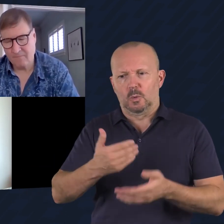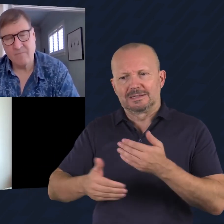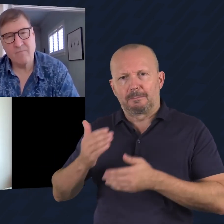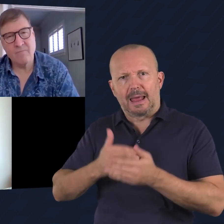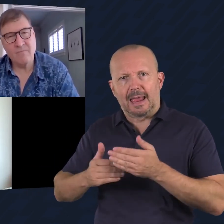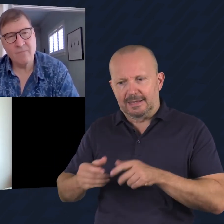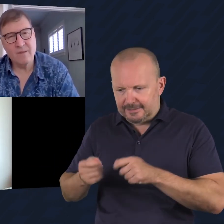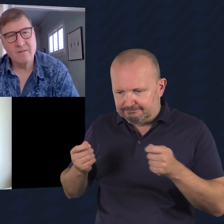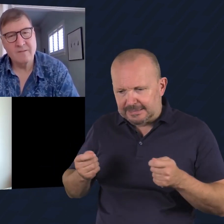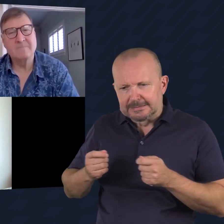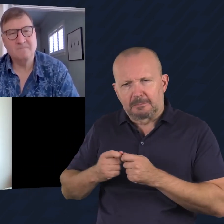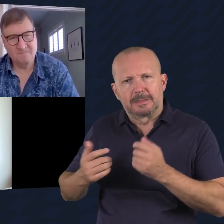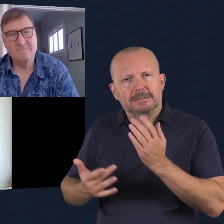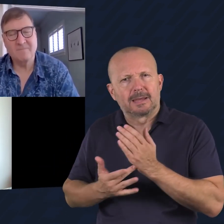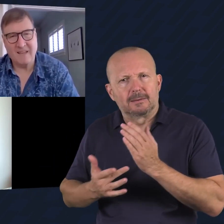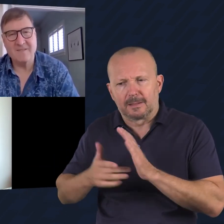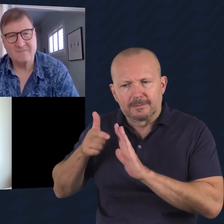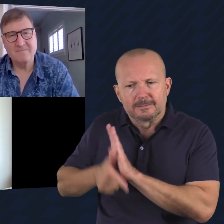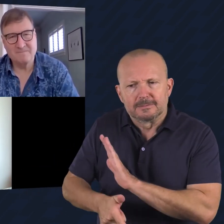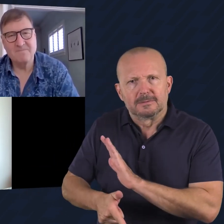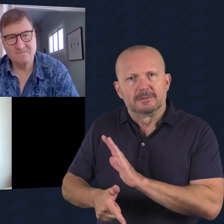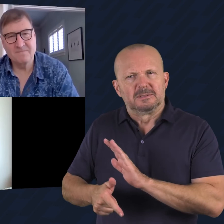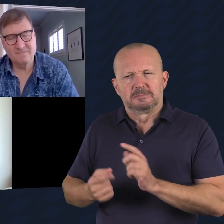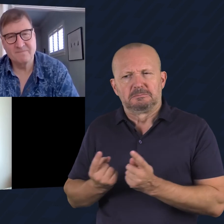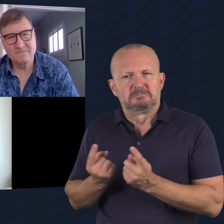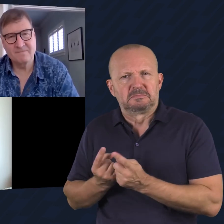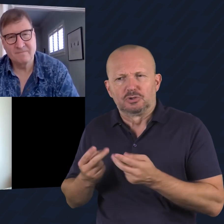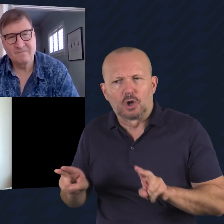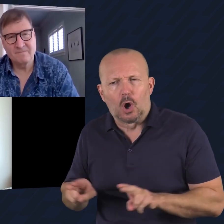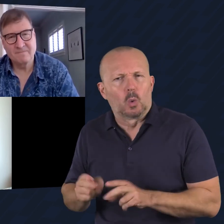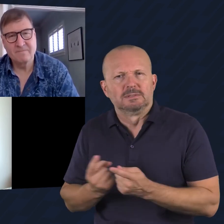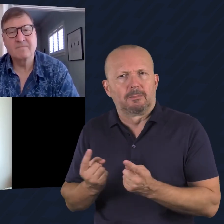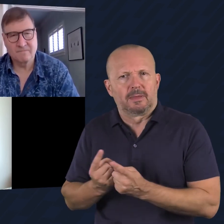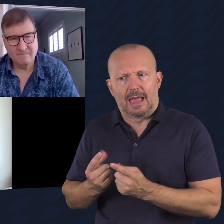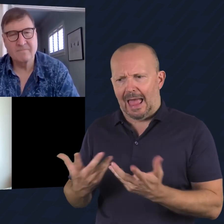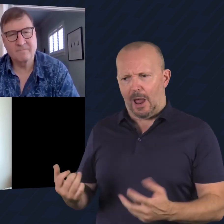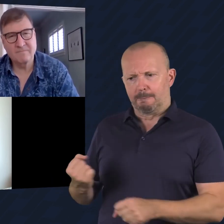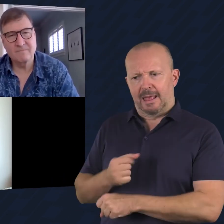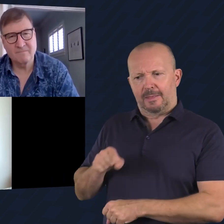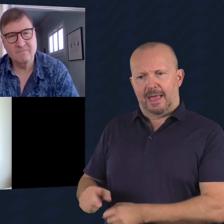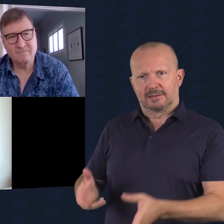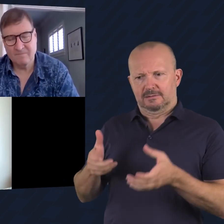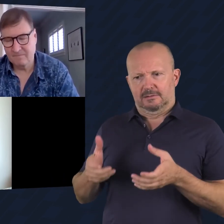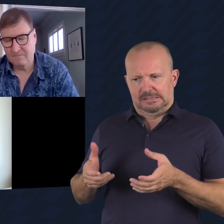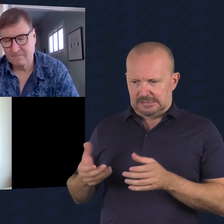to explain the technical side of how a collection or an item was created,